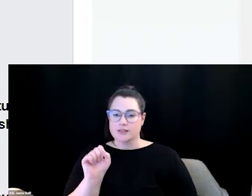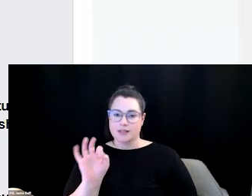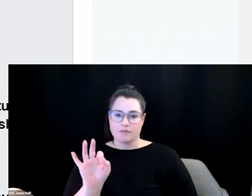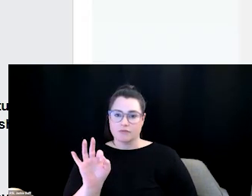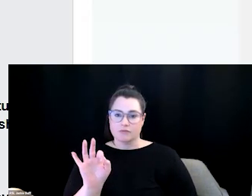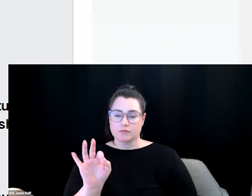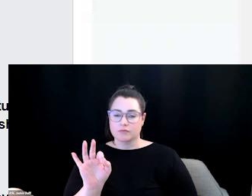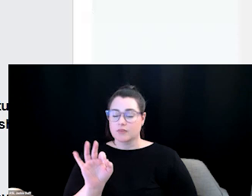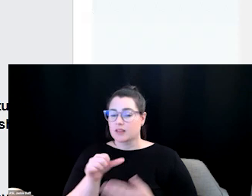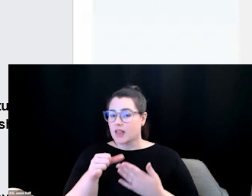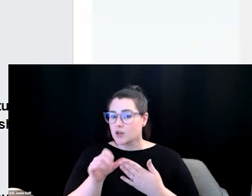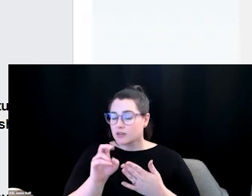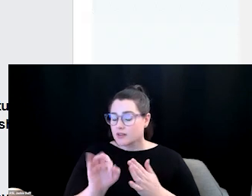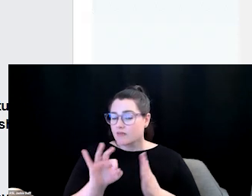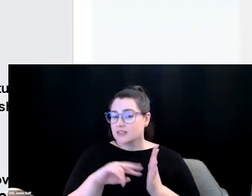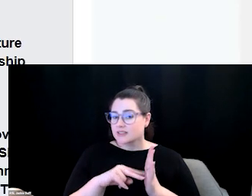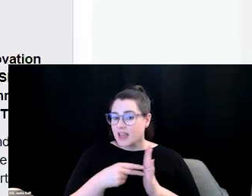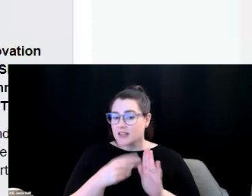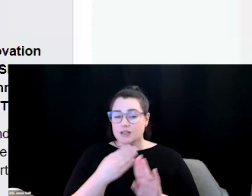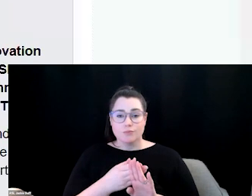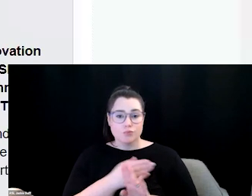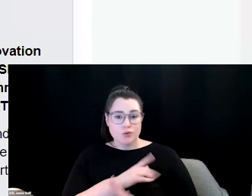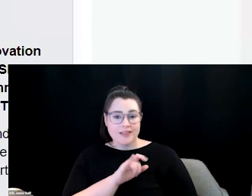letters of intent, prelim proposals, anything you like is going to be here.